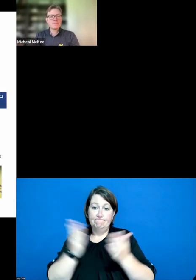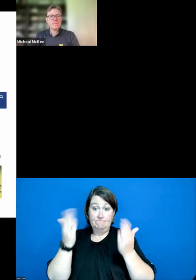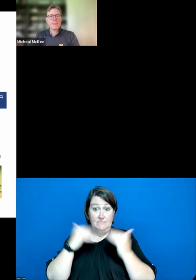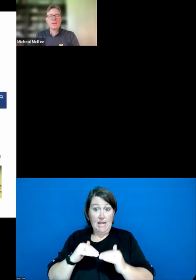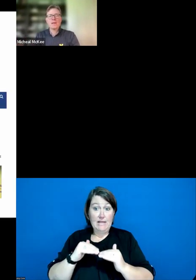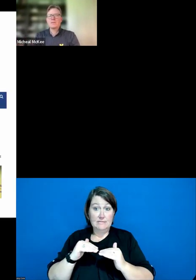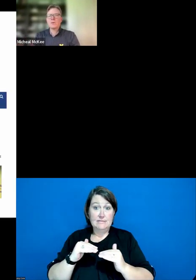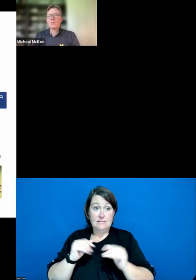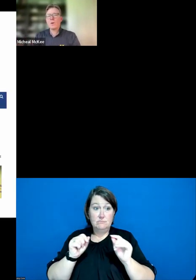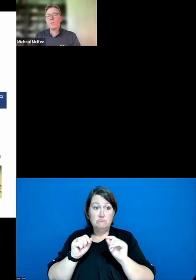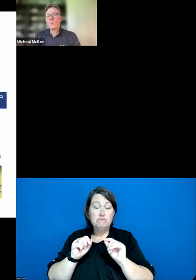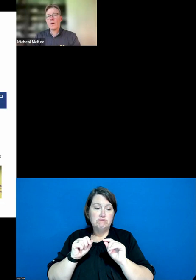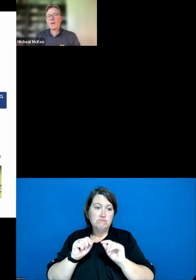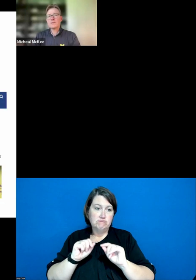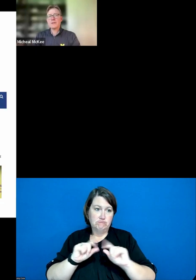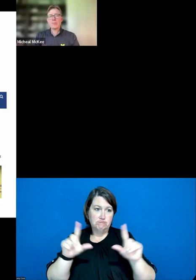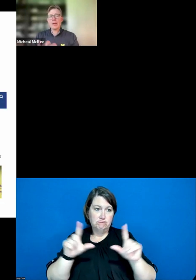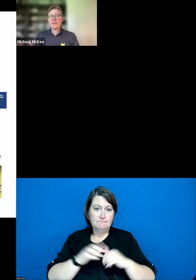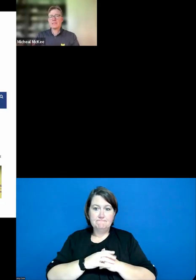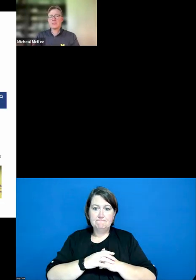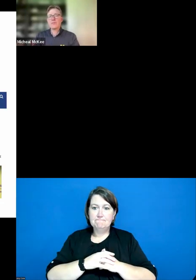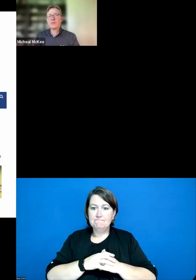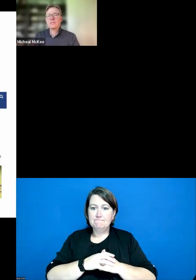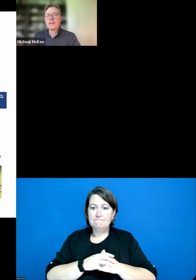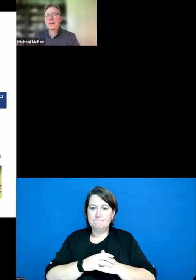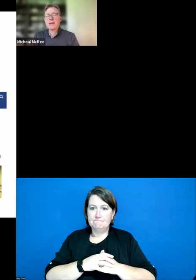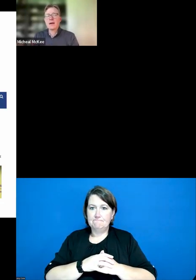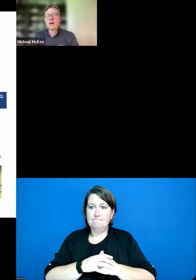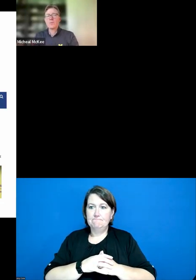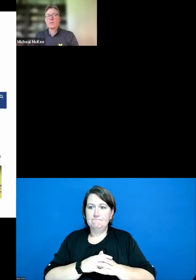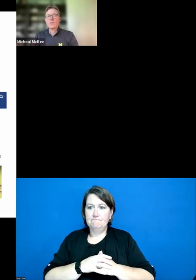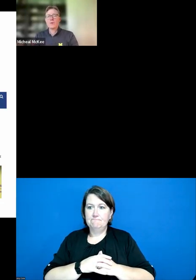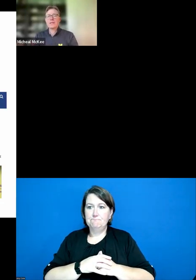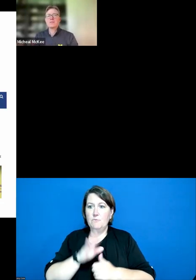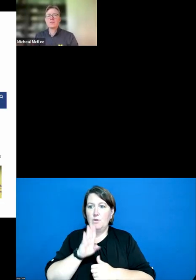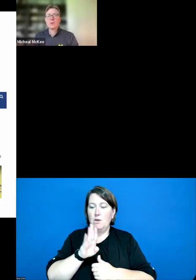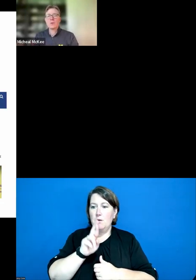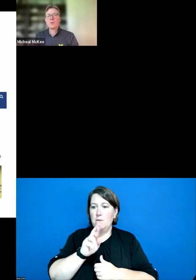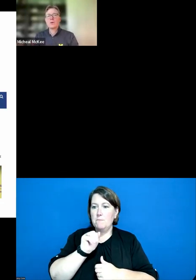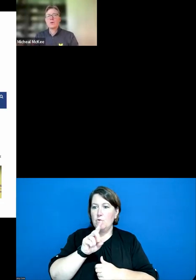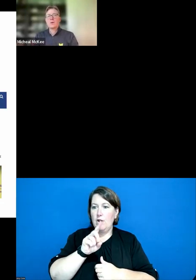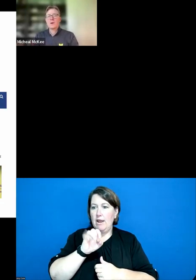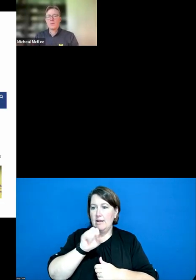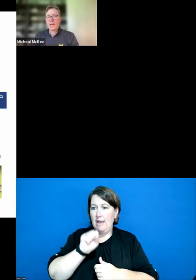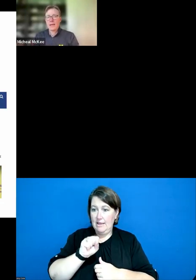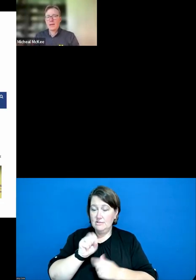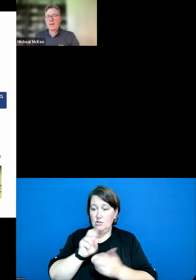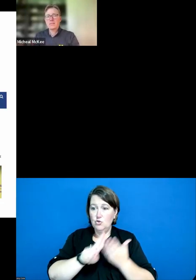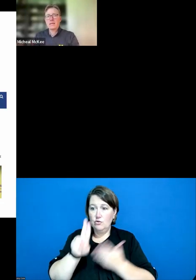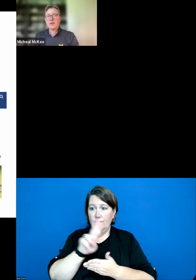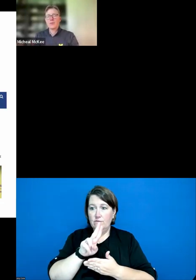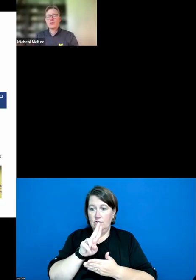So obviously, Brandeis University with Larry Institute and us here with